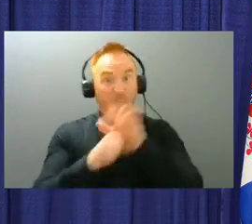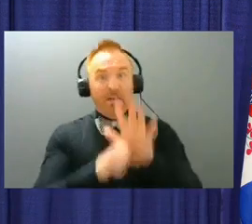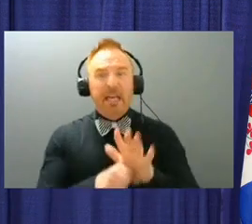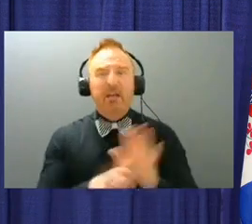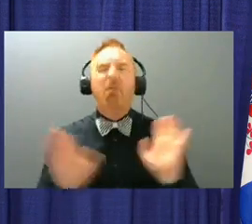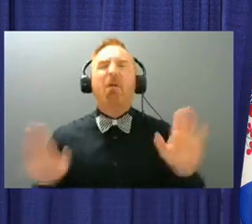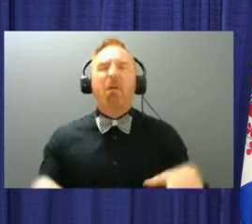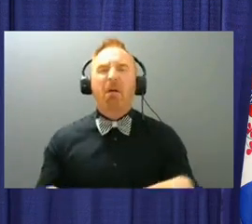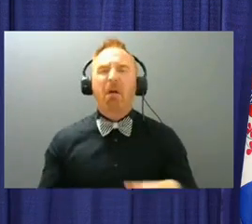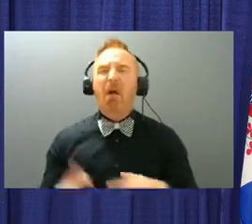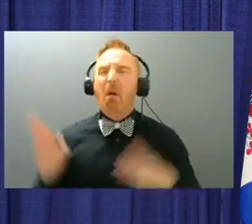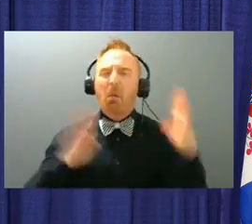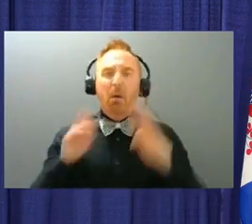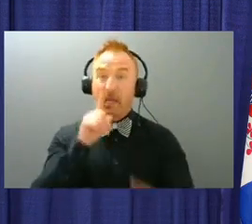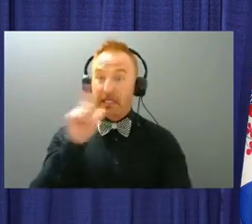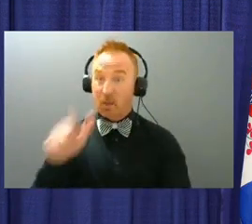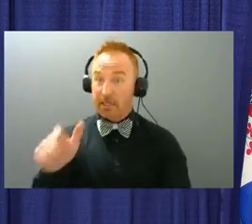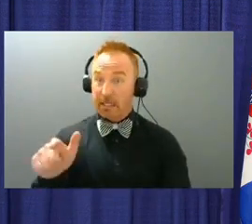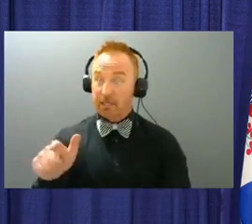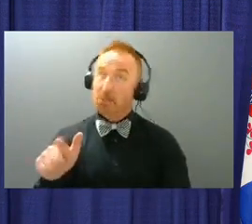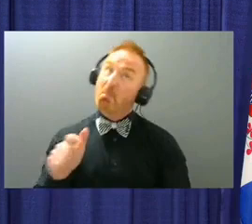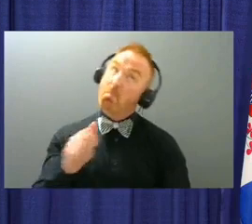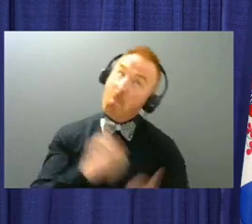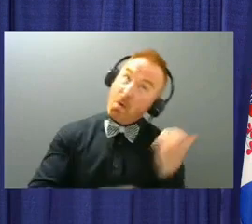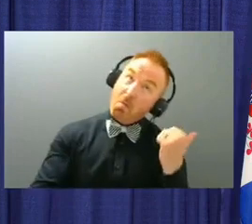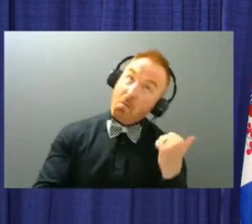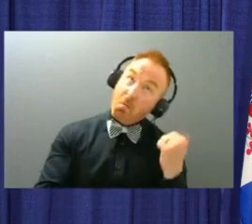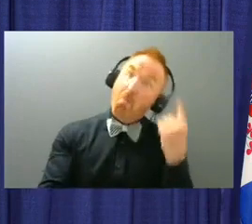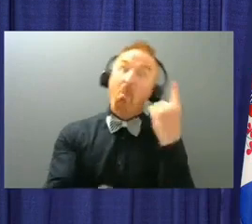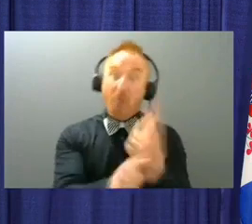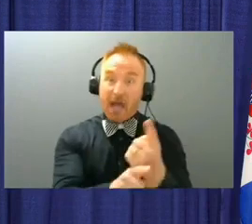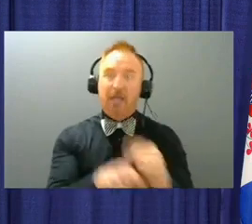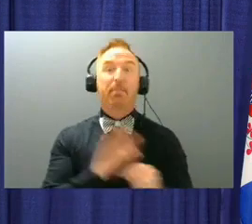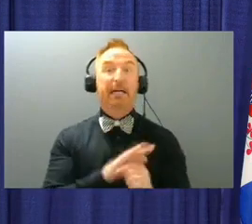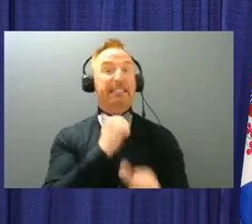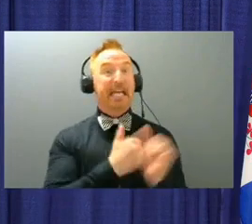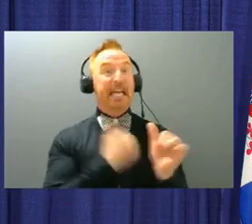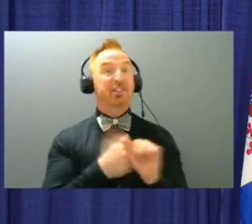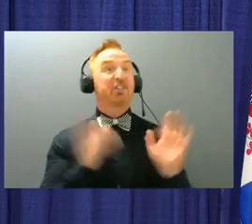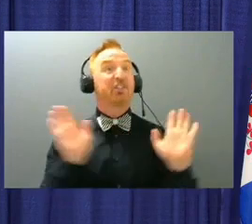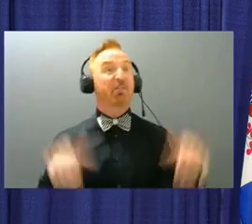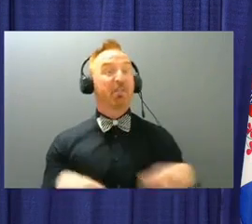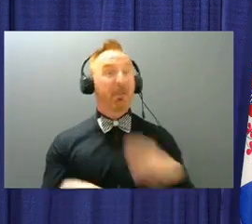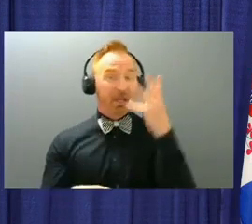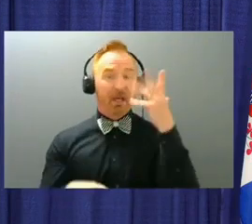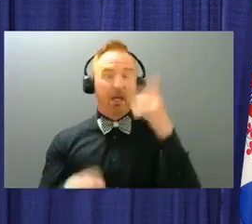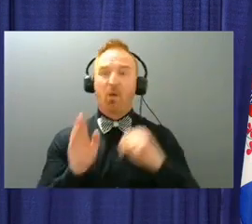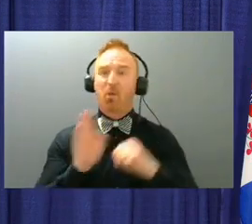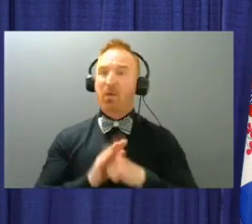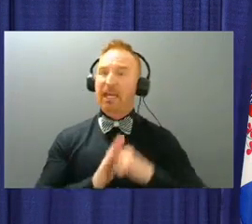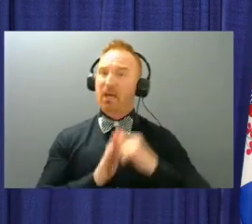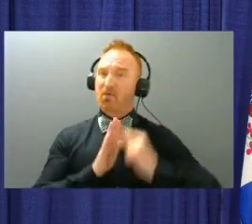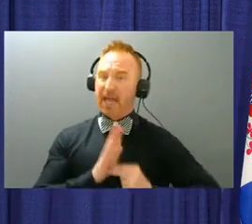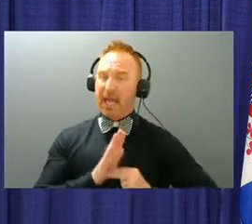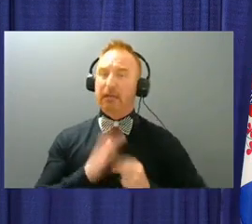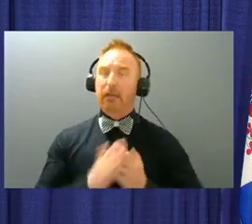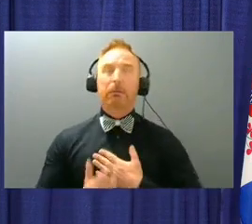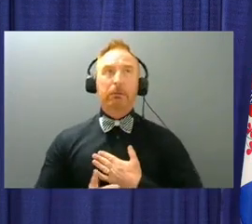they are right. But this is not a danger to be courted with. I am sure we already with sadness the tragic death of a